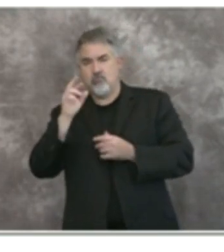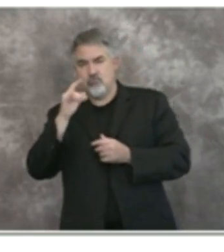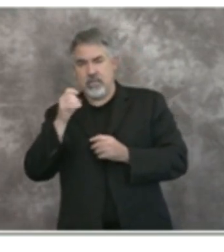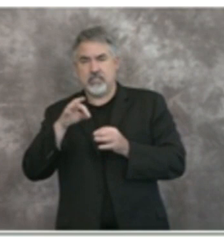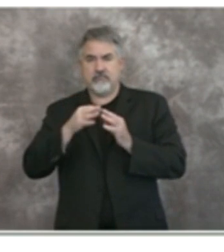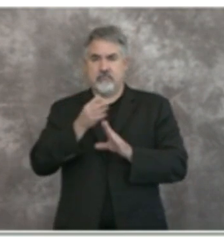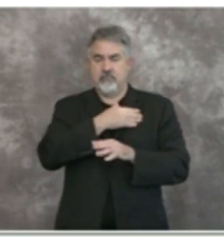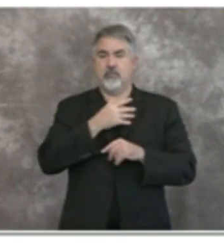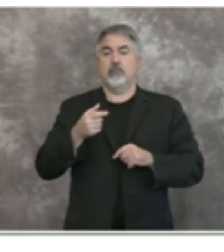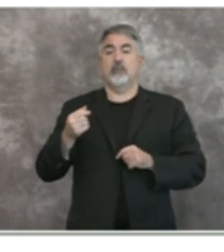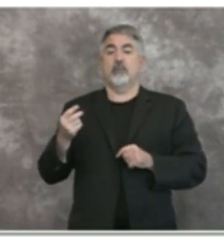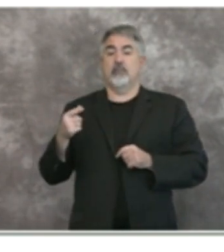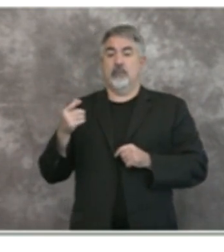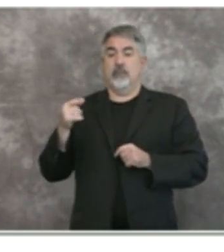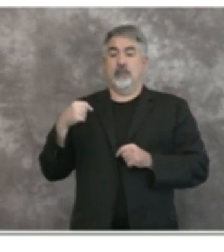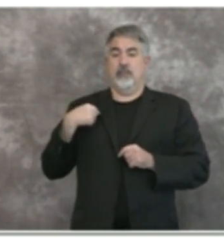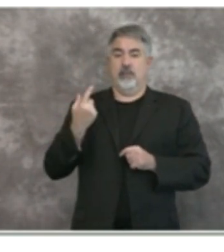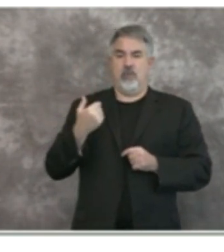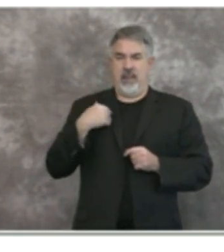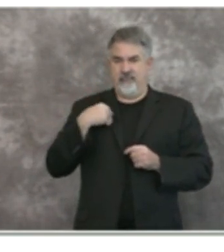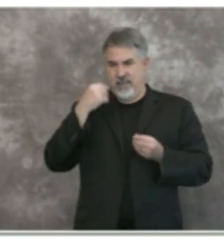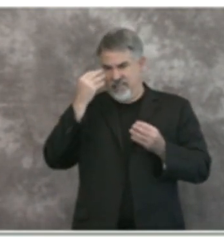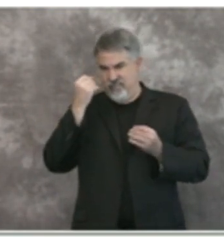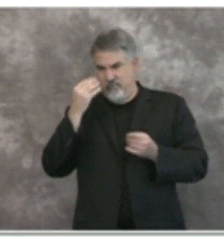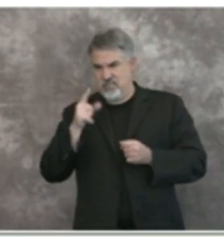OF A LOVE THE DEATHS WE HAVE